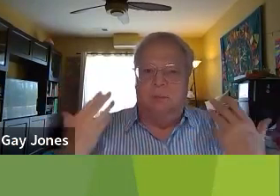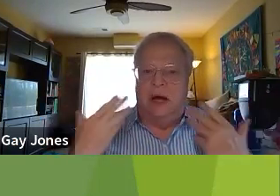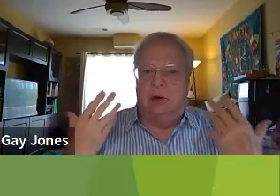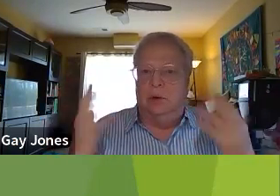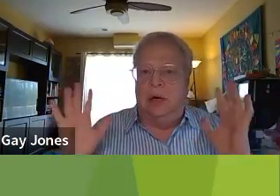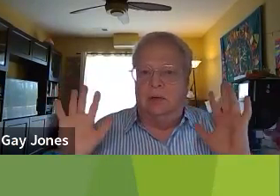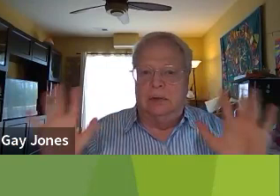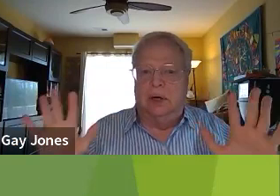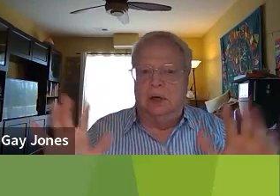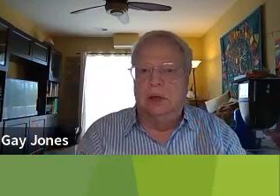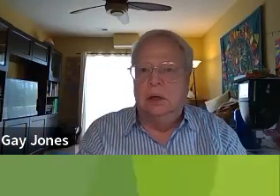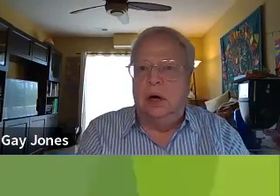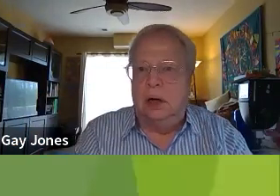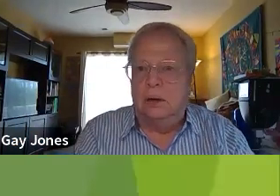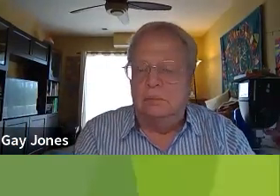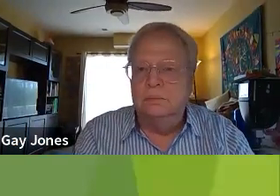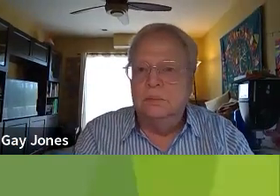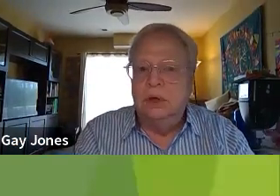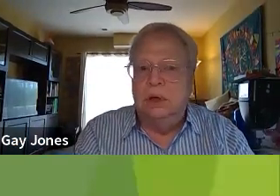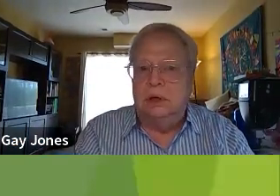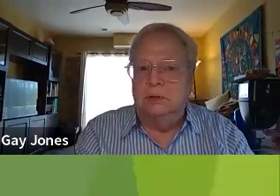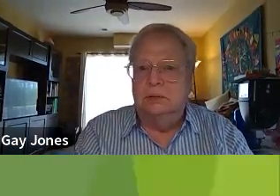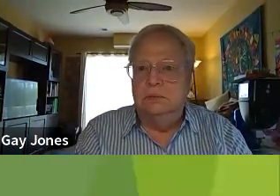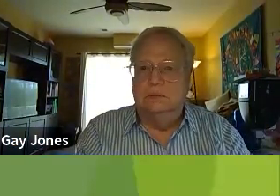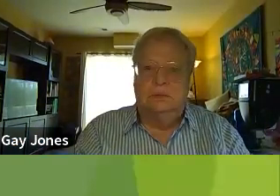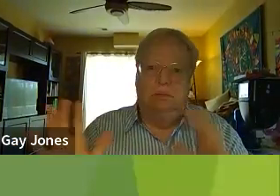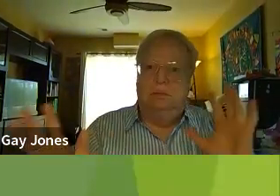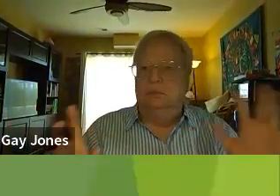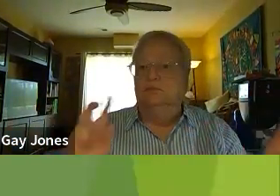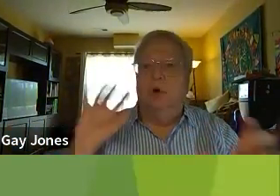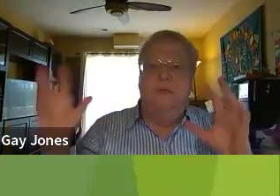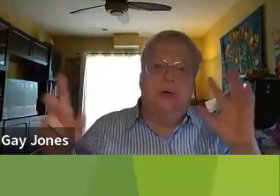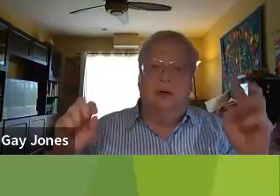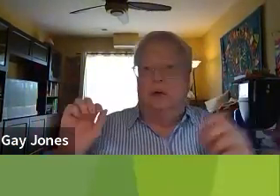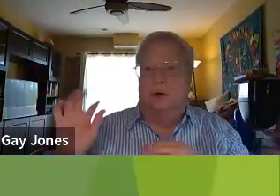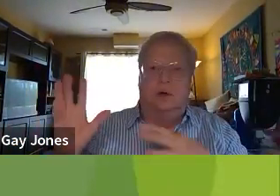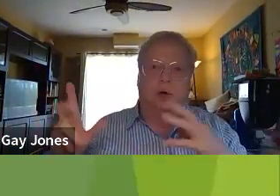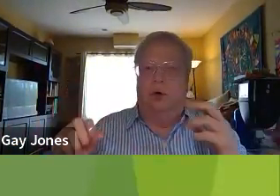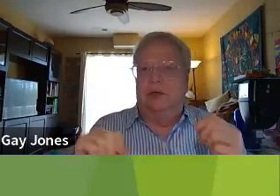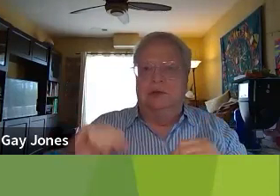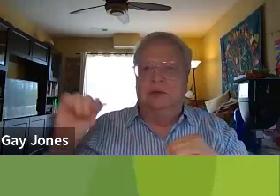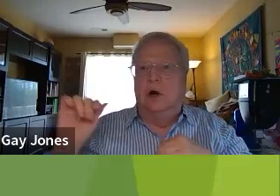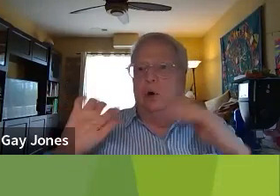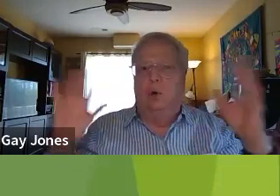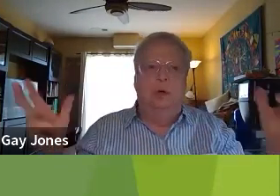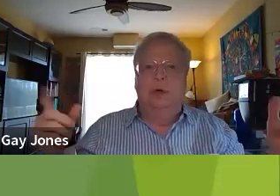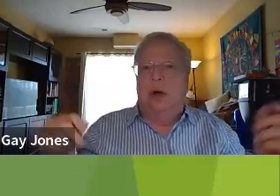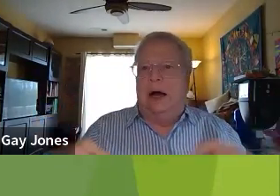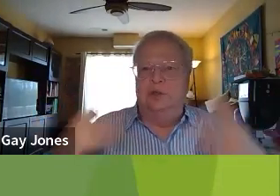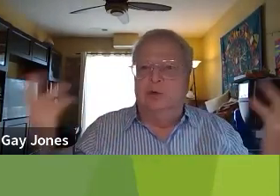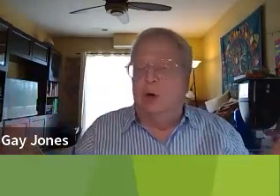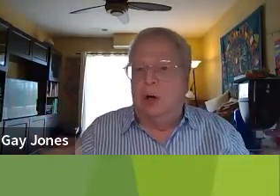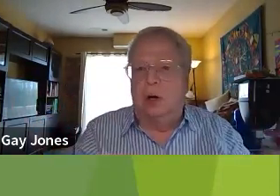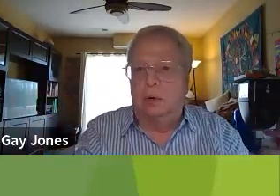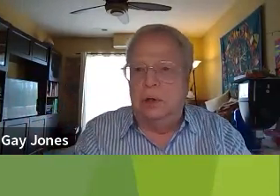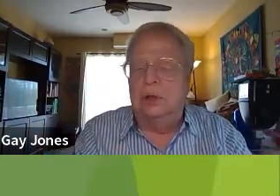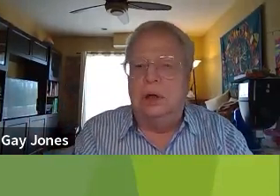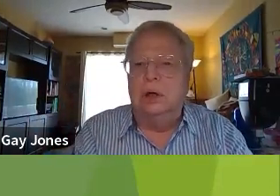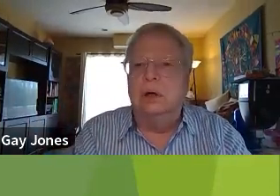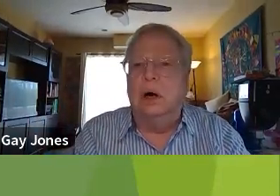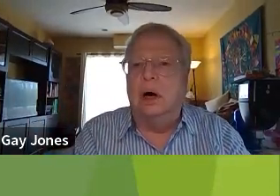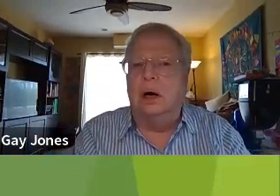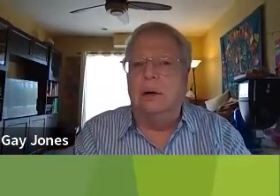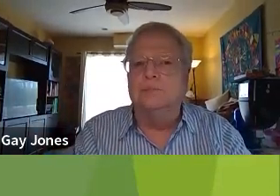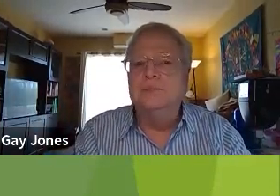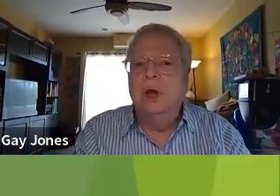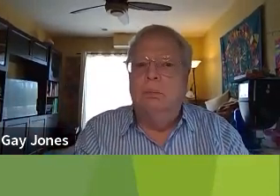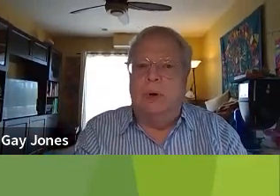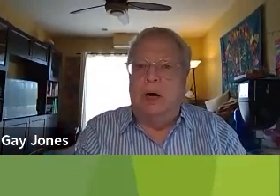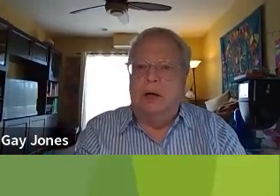nothing in the background that is moving or there's no action going on or anything.